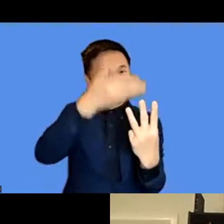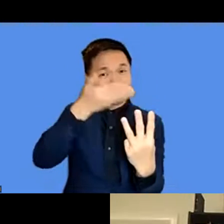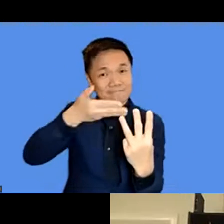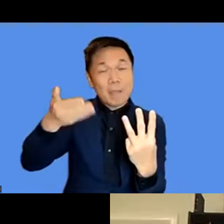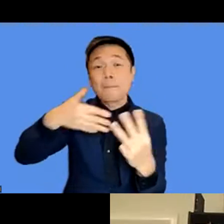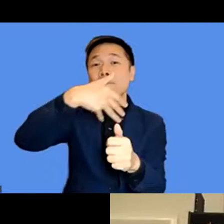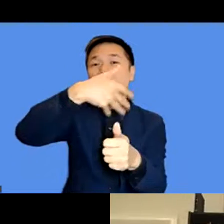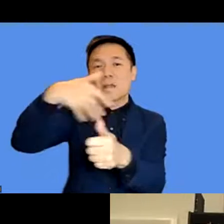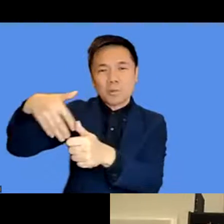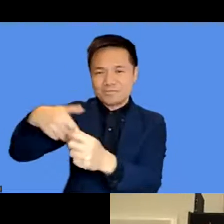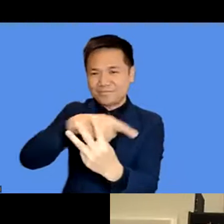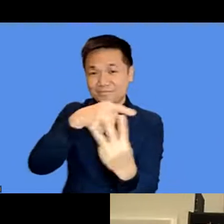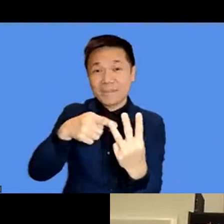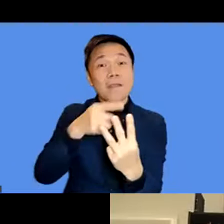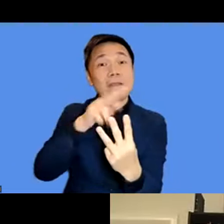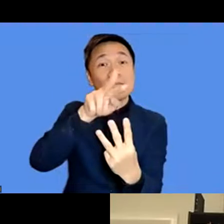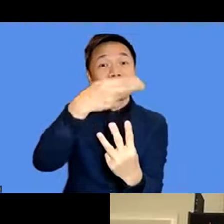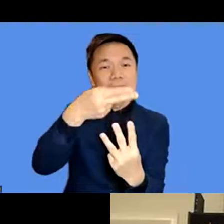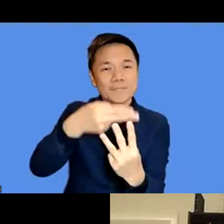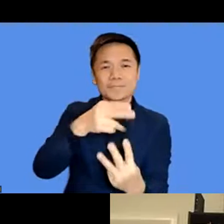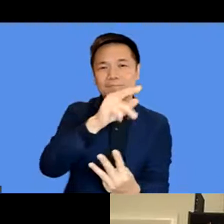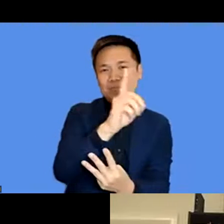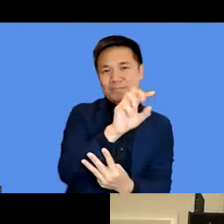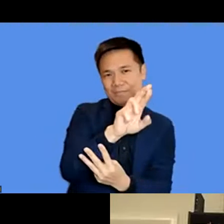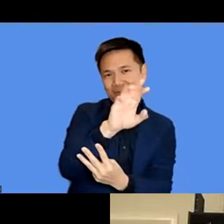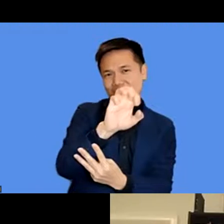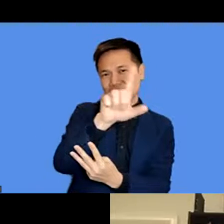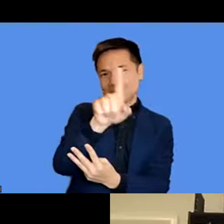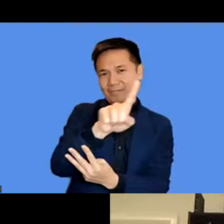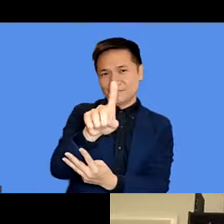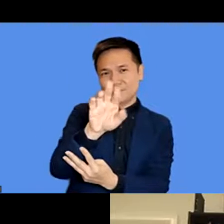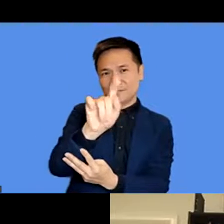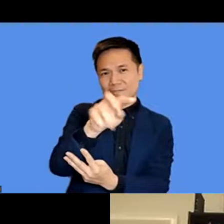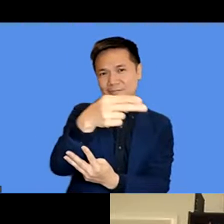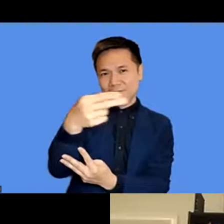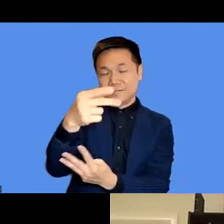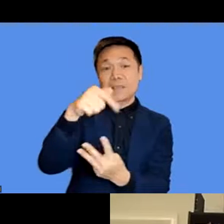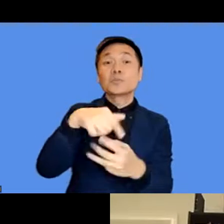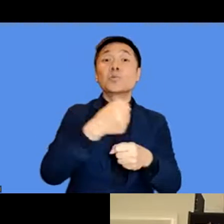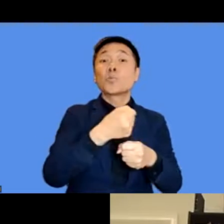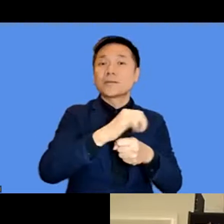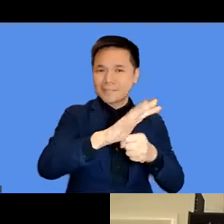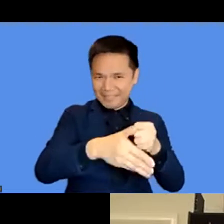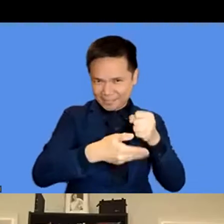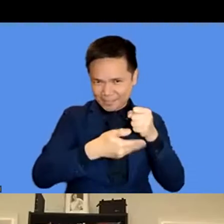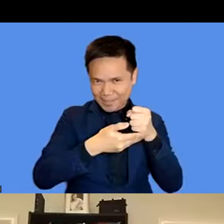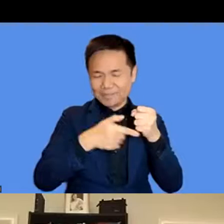First we have Dr. Elizabeth Lockwood, who works for CBM Global and is the representative